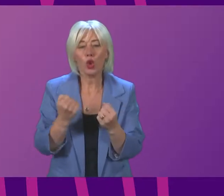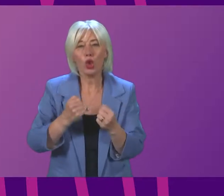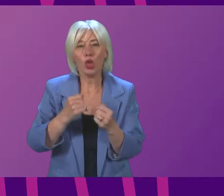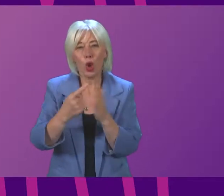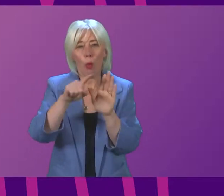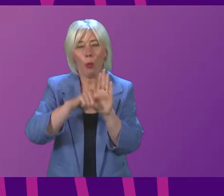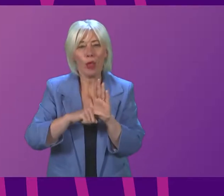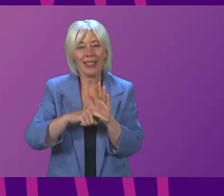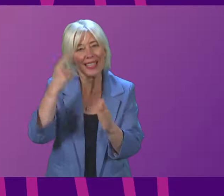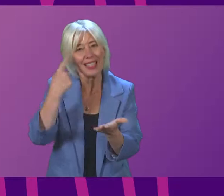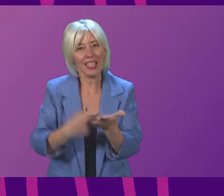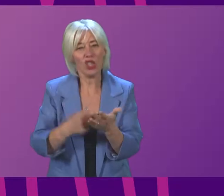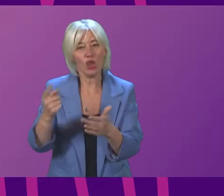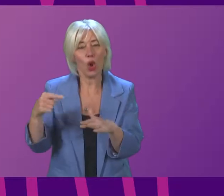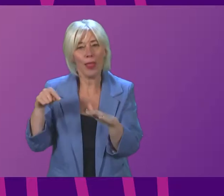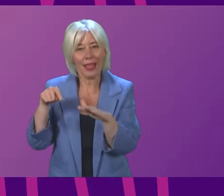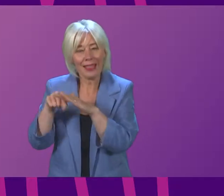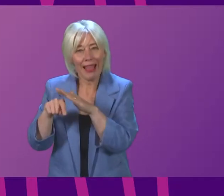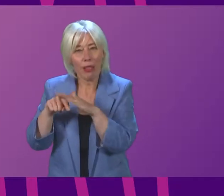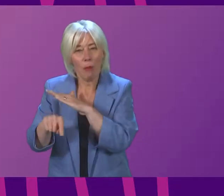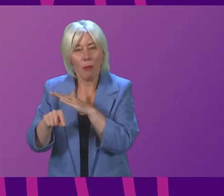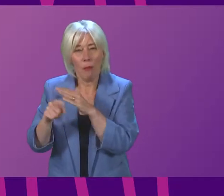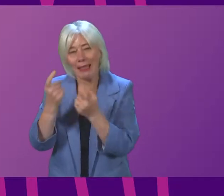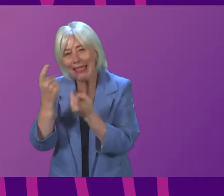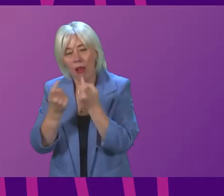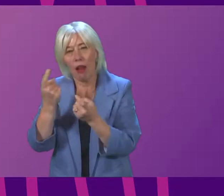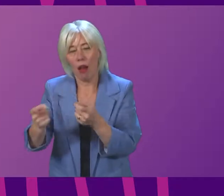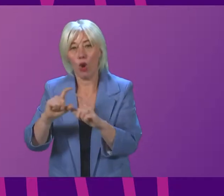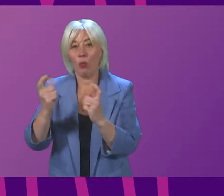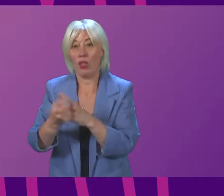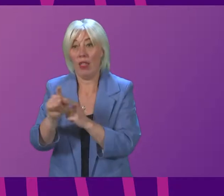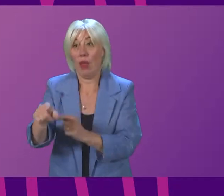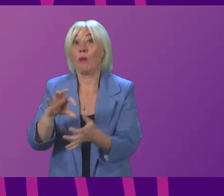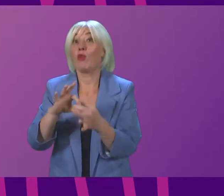on the asylum seeker community would be relevant and could be considered,